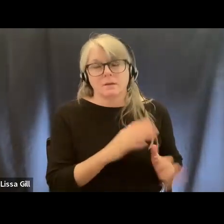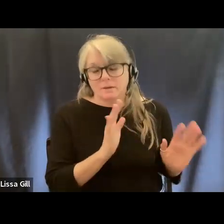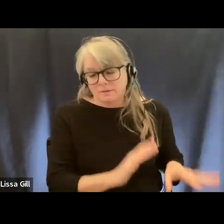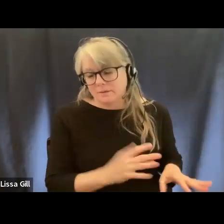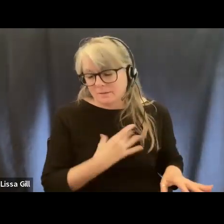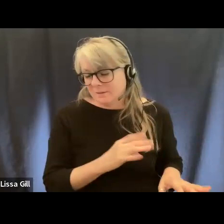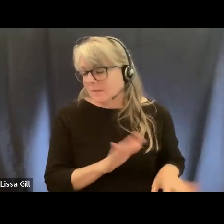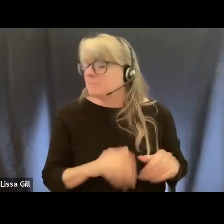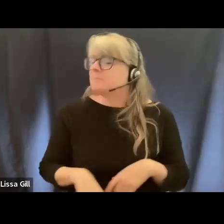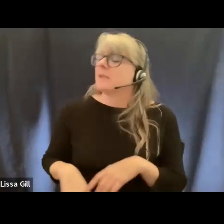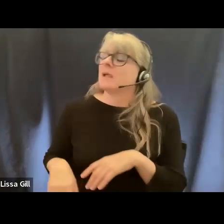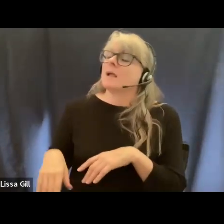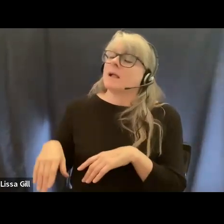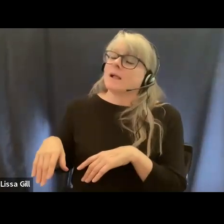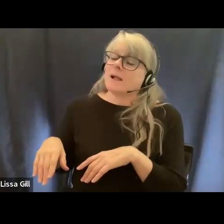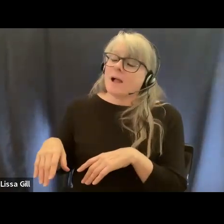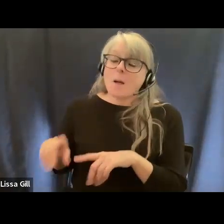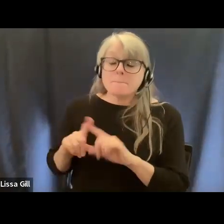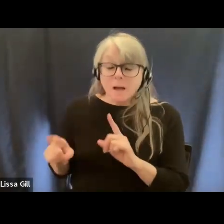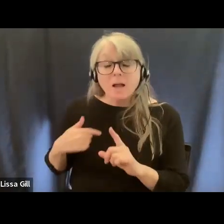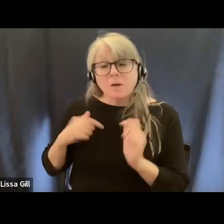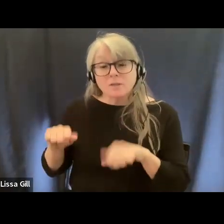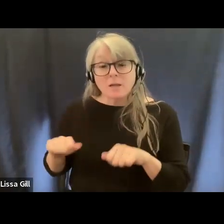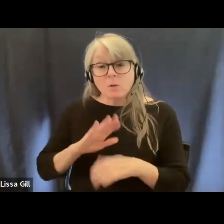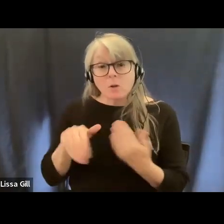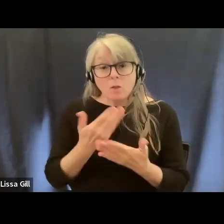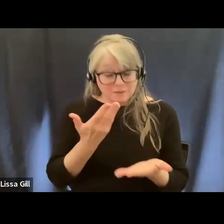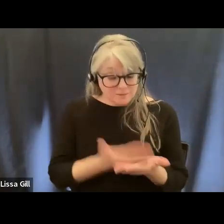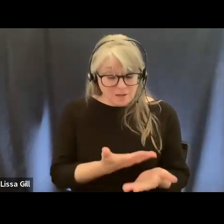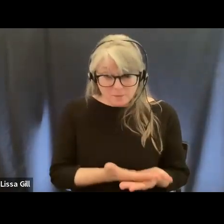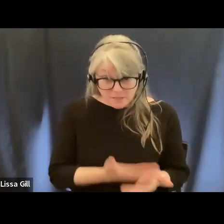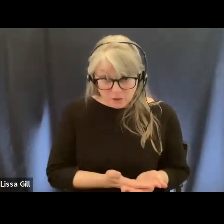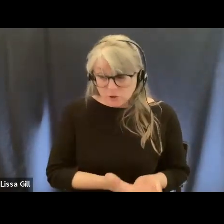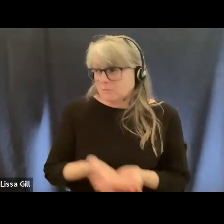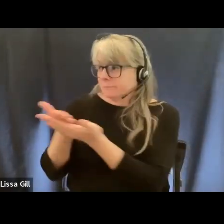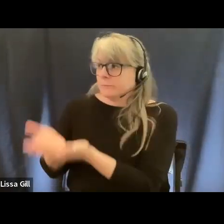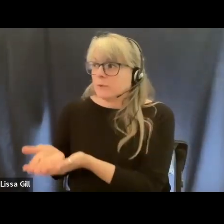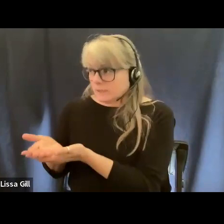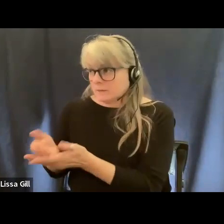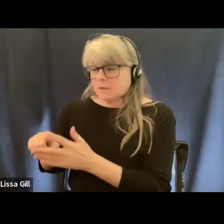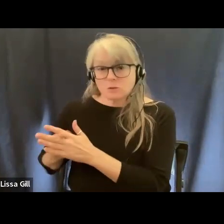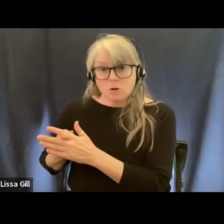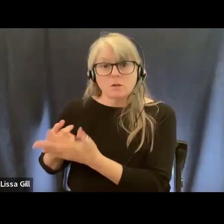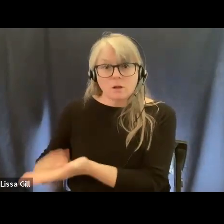Yeah. Likes to interrupt me sometimes. But I was able to bring all that documentation with me and start the conversation with.